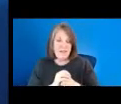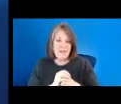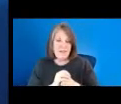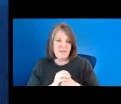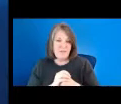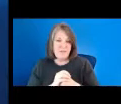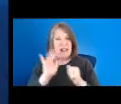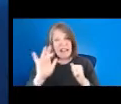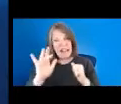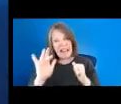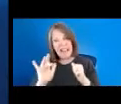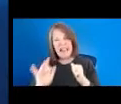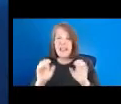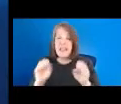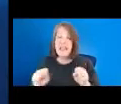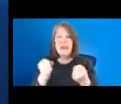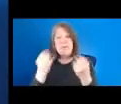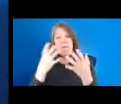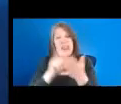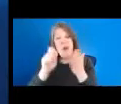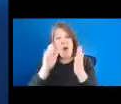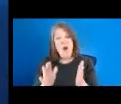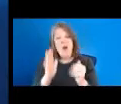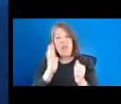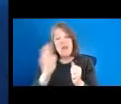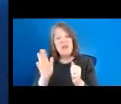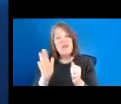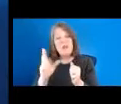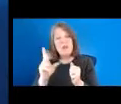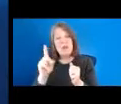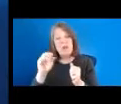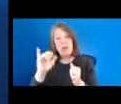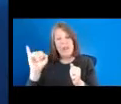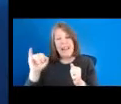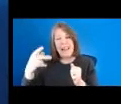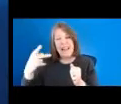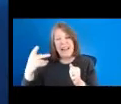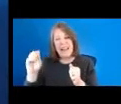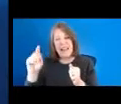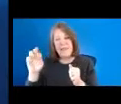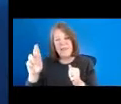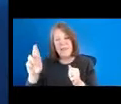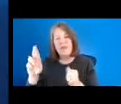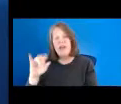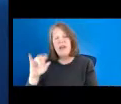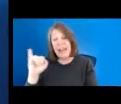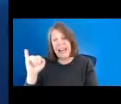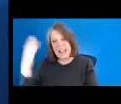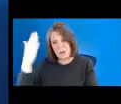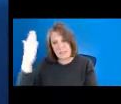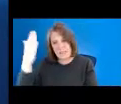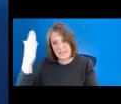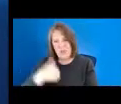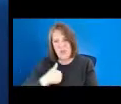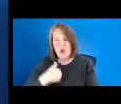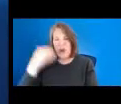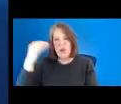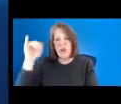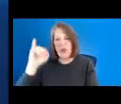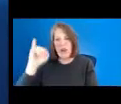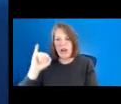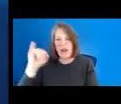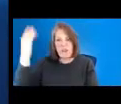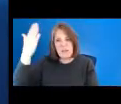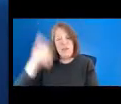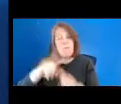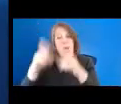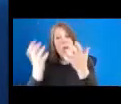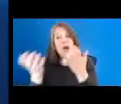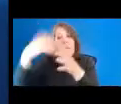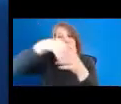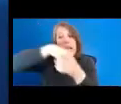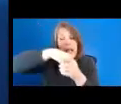16:29:35 A lot of presenters will do a iPresentation but want to include a PowerPoint,